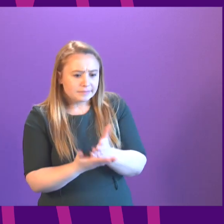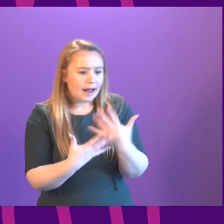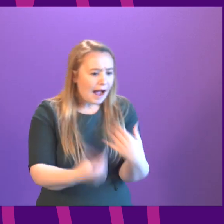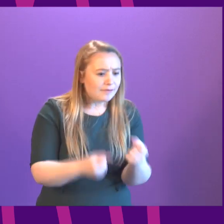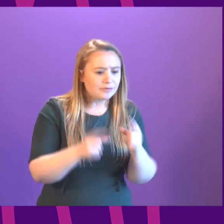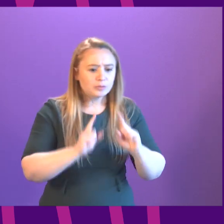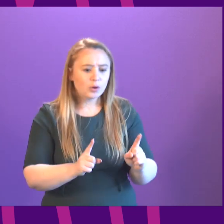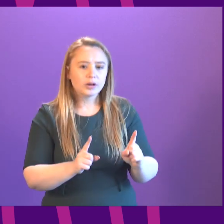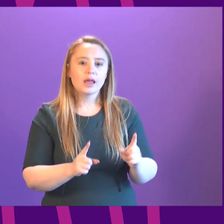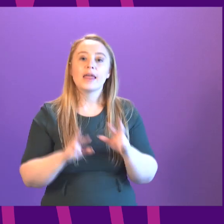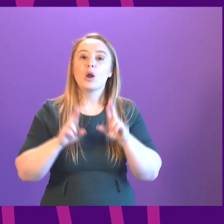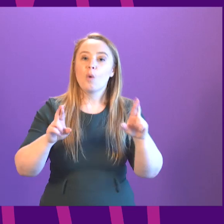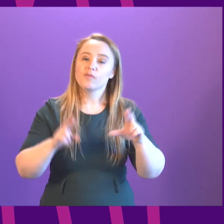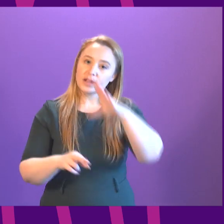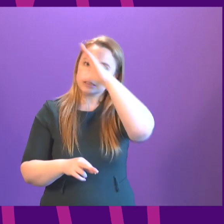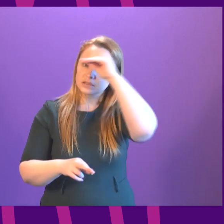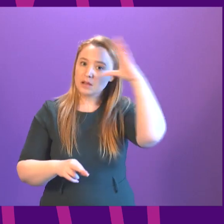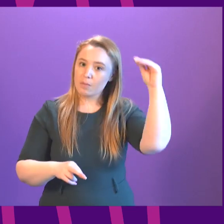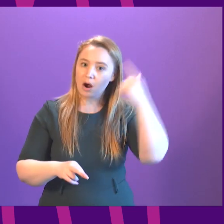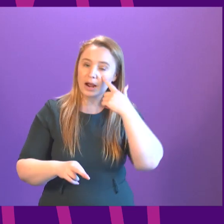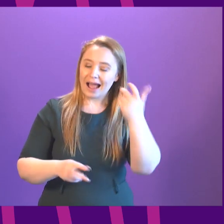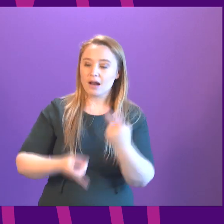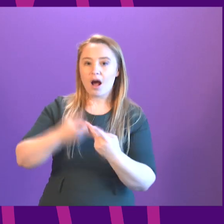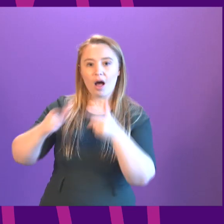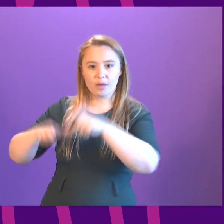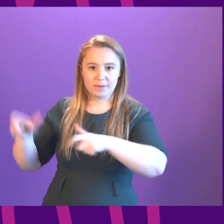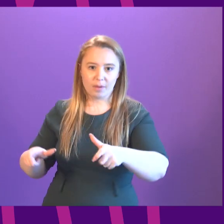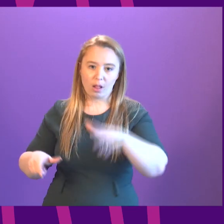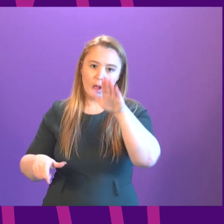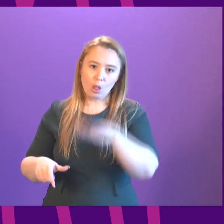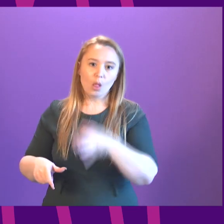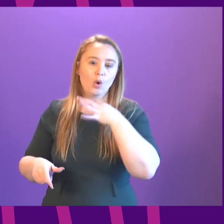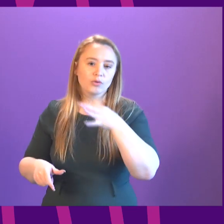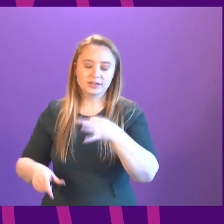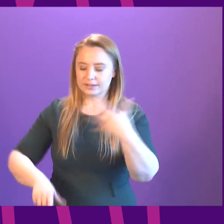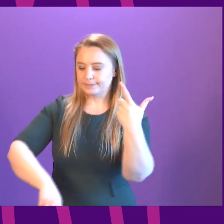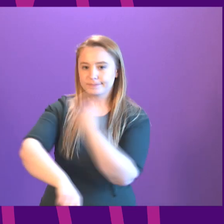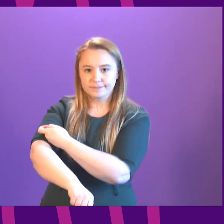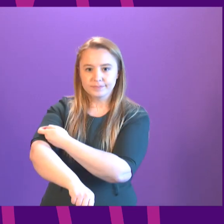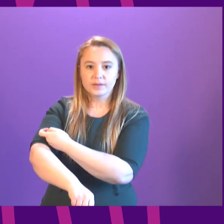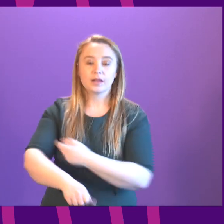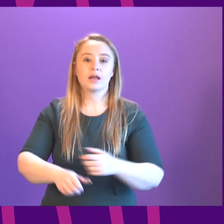on to the rest of the population, because the vaccination programme is intended to reach